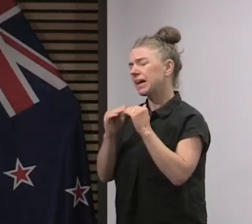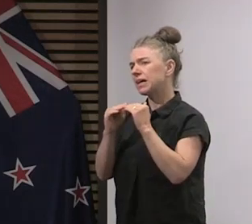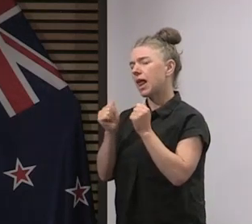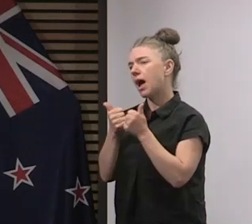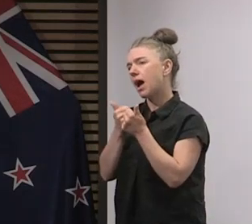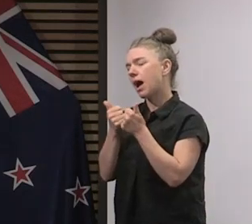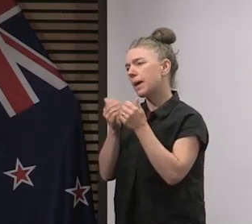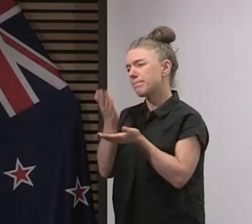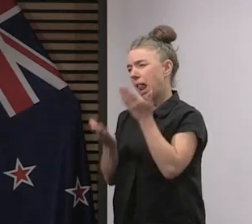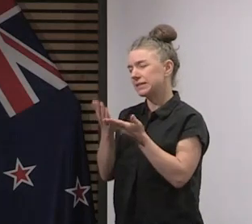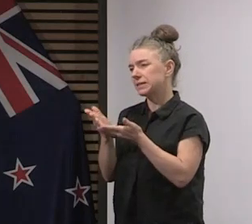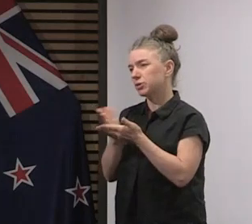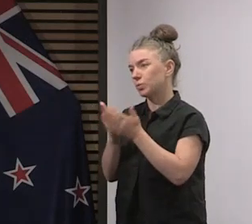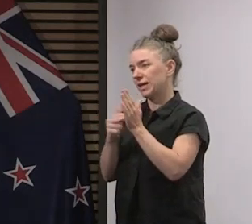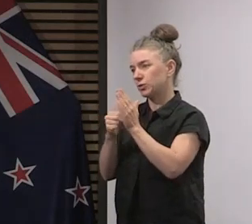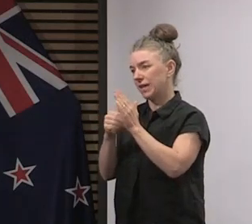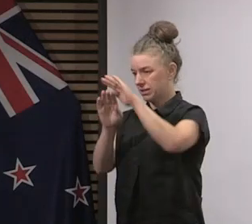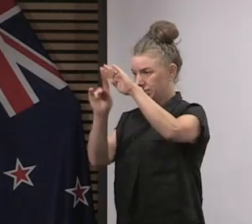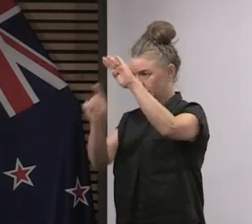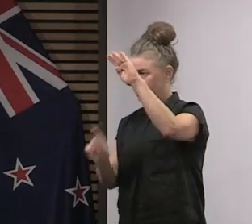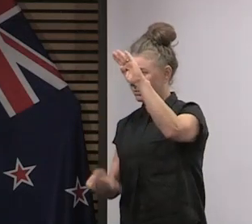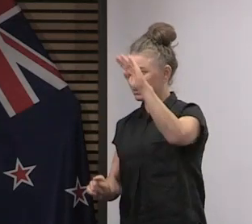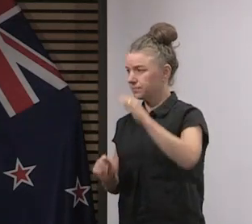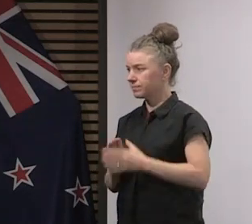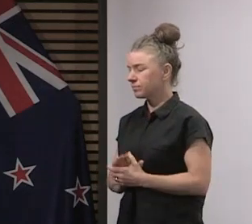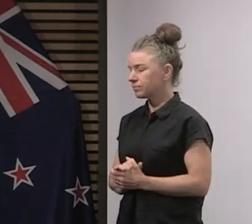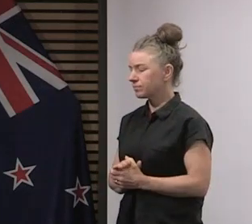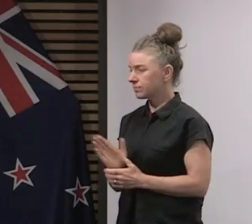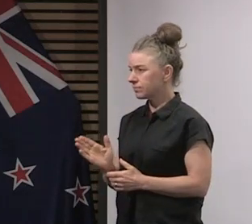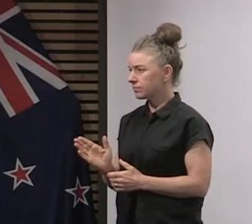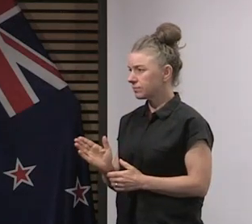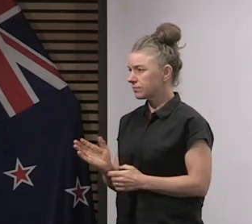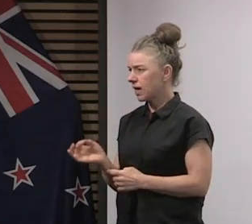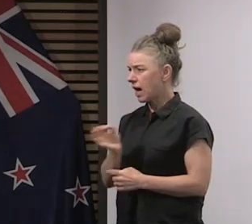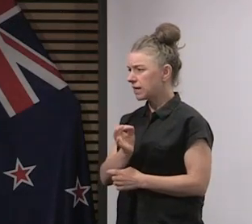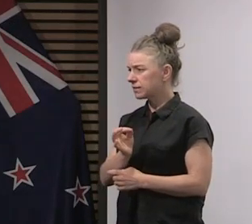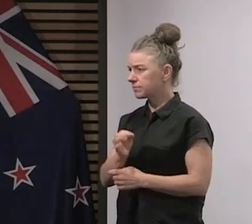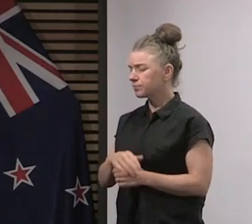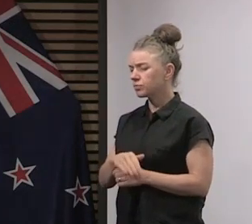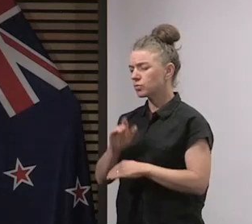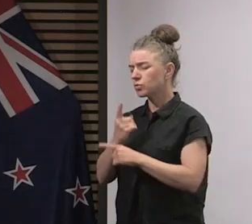but that actually we know we are testing sufficiently in